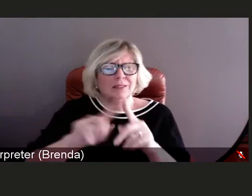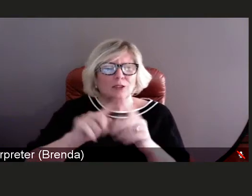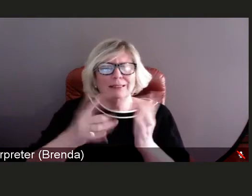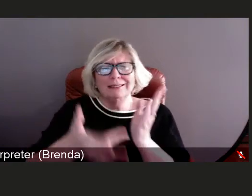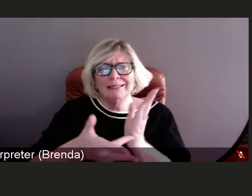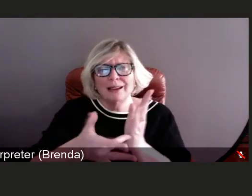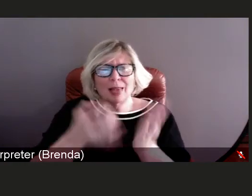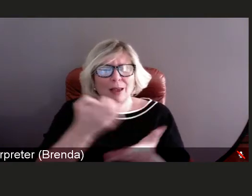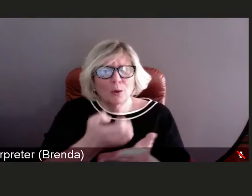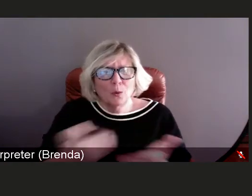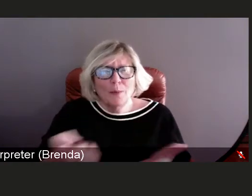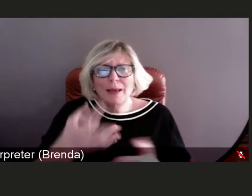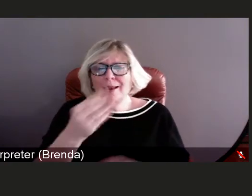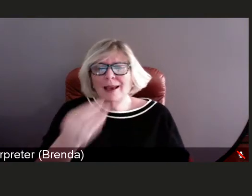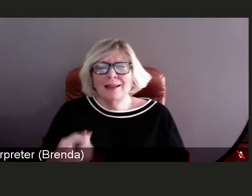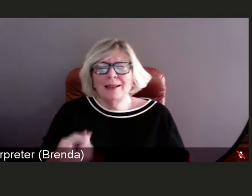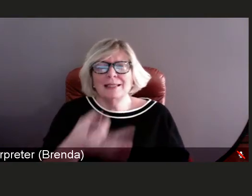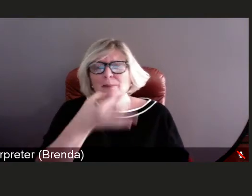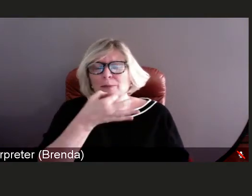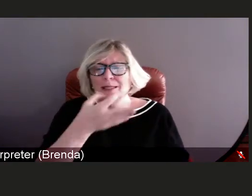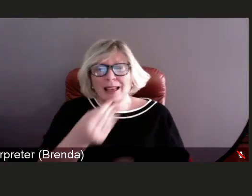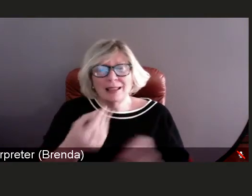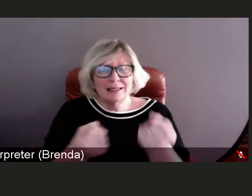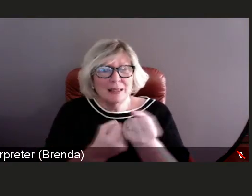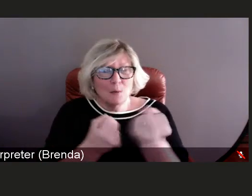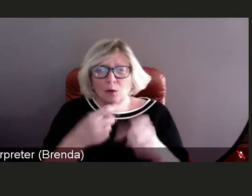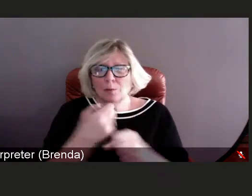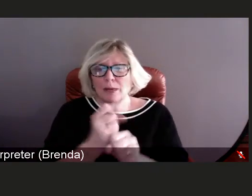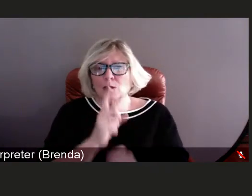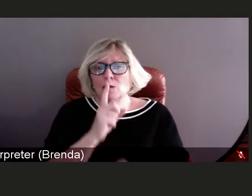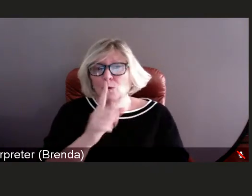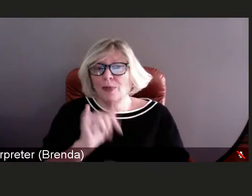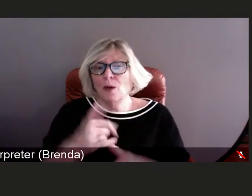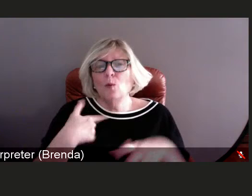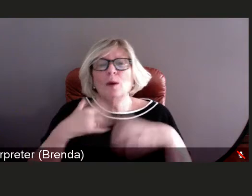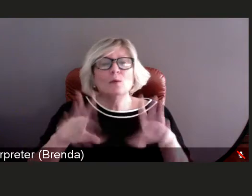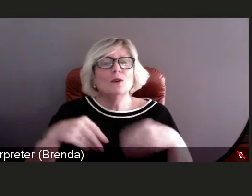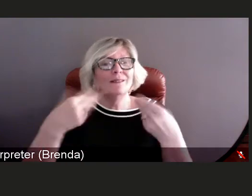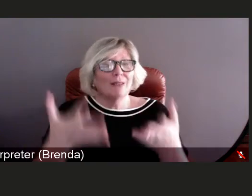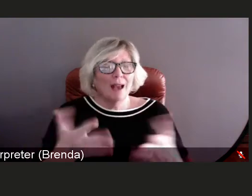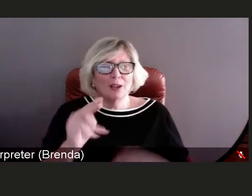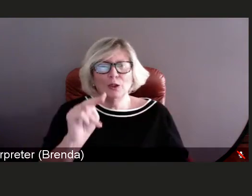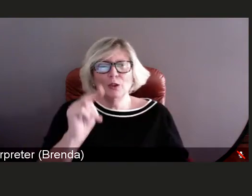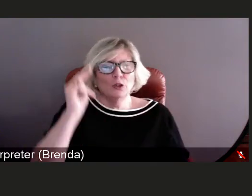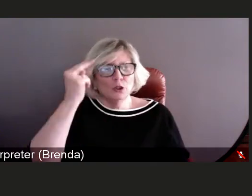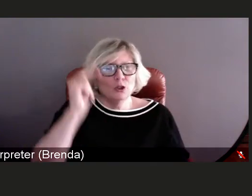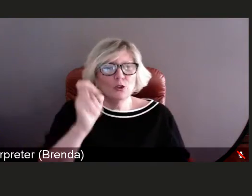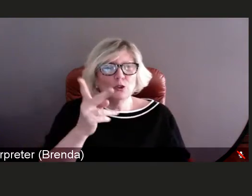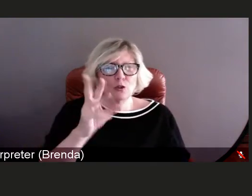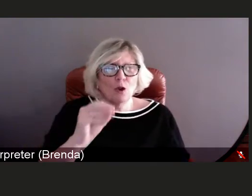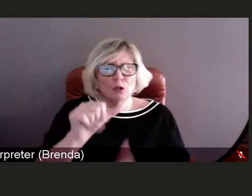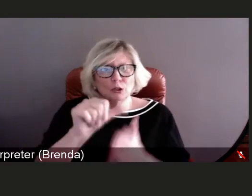and expertise and support to ensure that we provide a neurosurgical program here at Beebe Healthcare